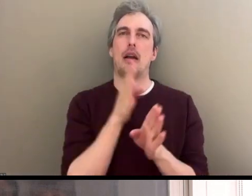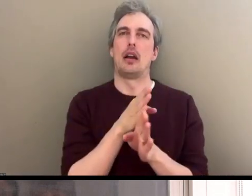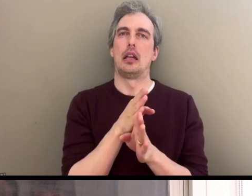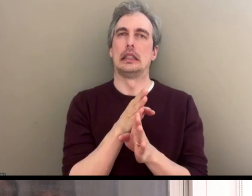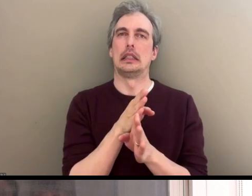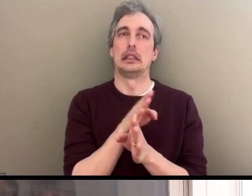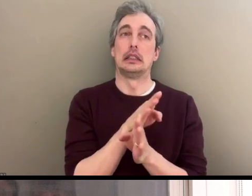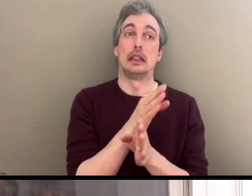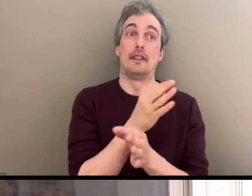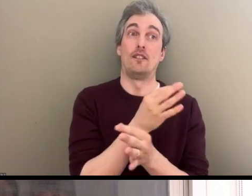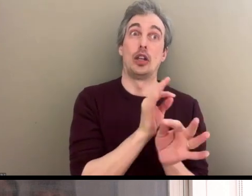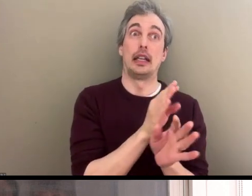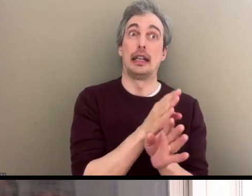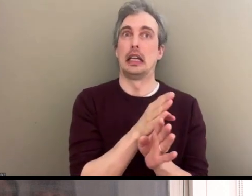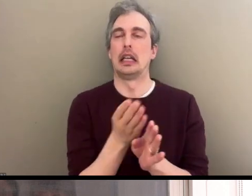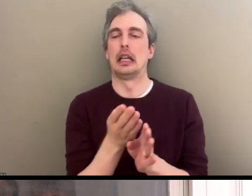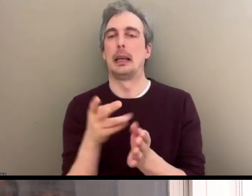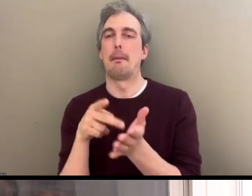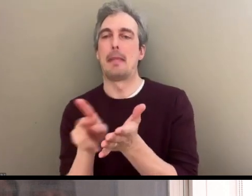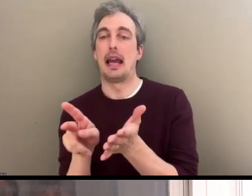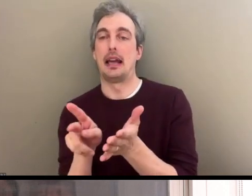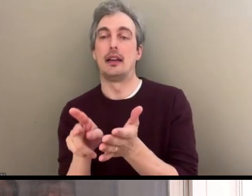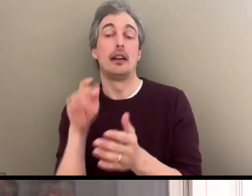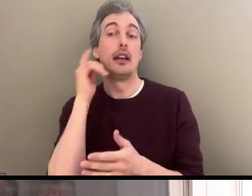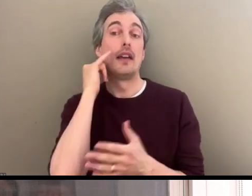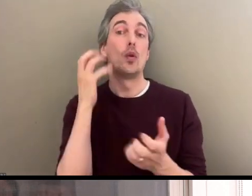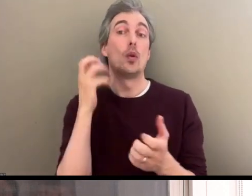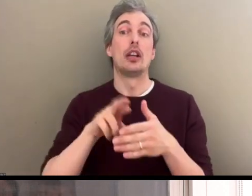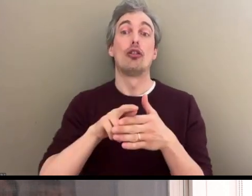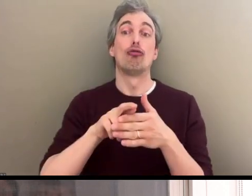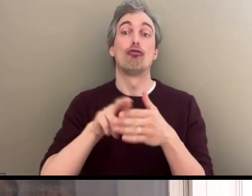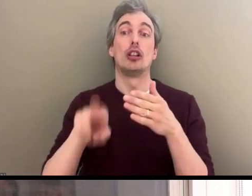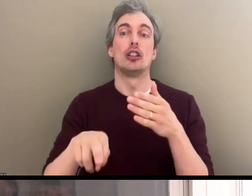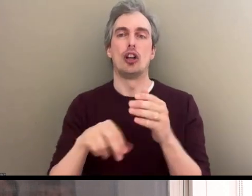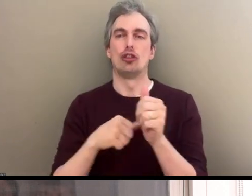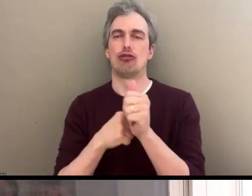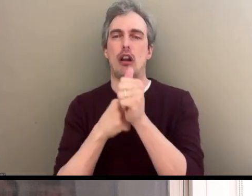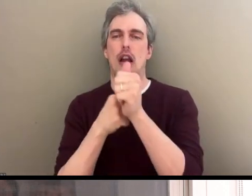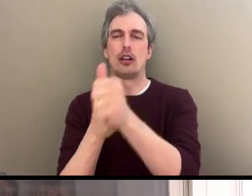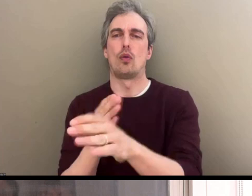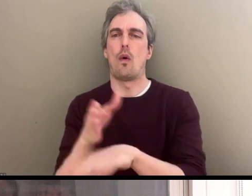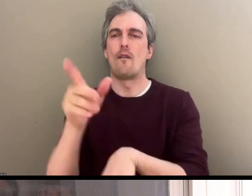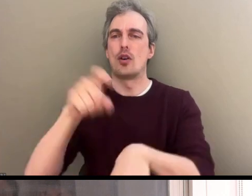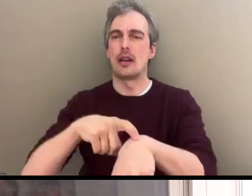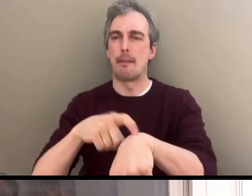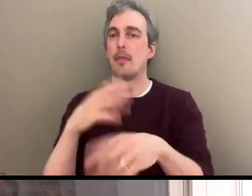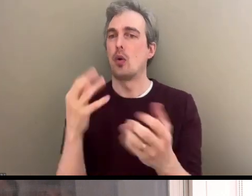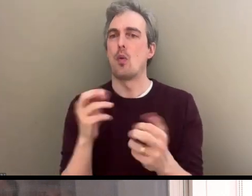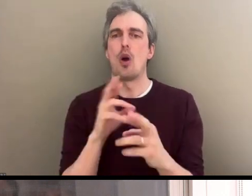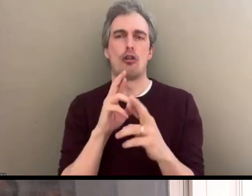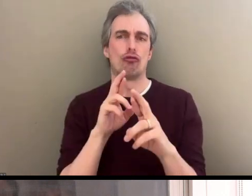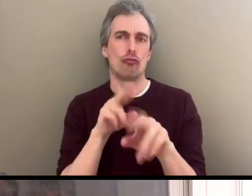You need results tracked over time. So you want reporting. You want something to give back to your stakeholders.